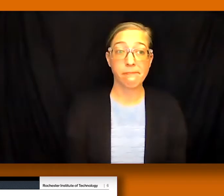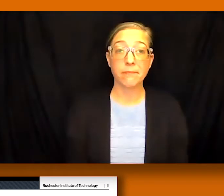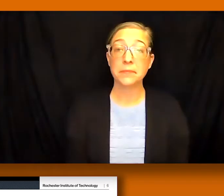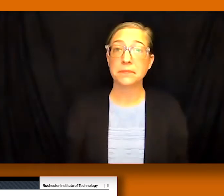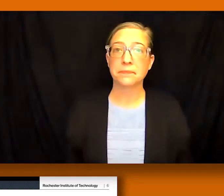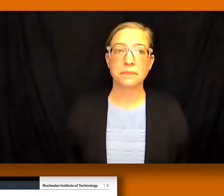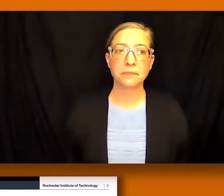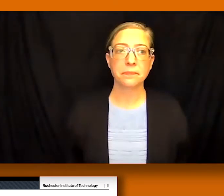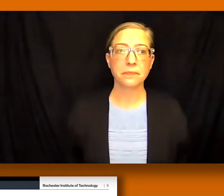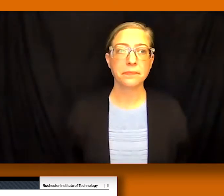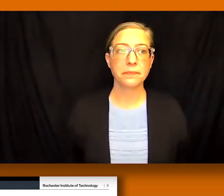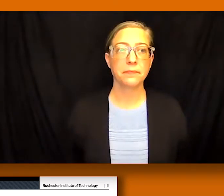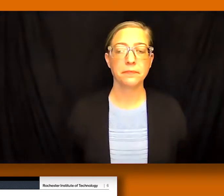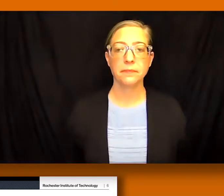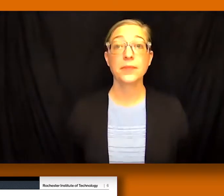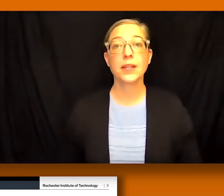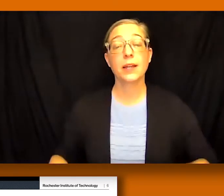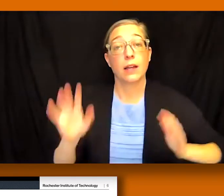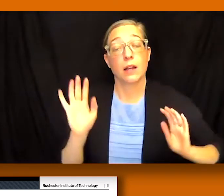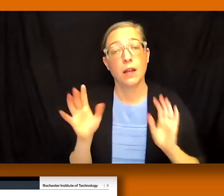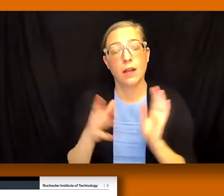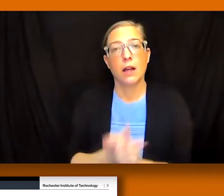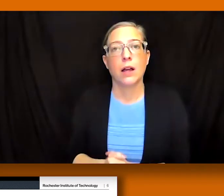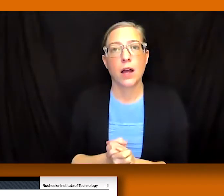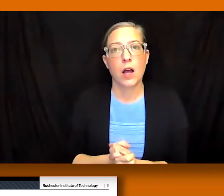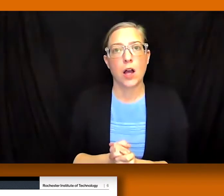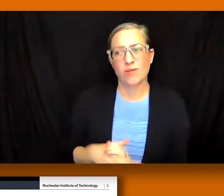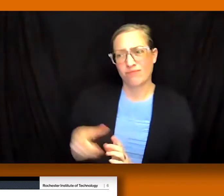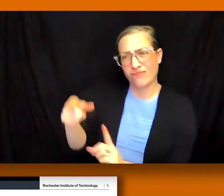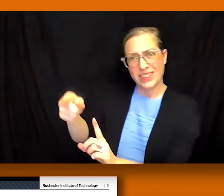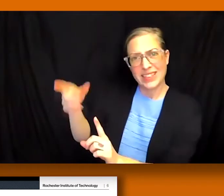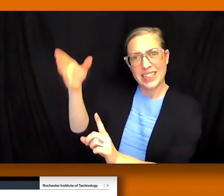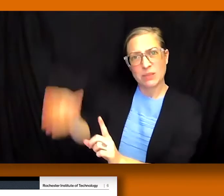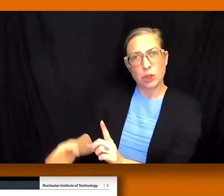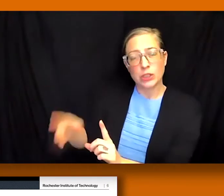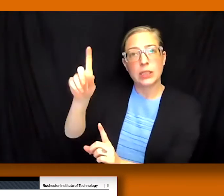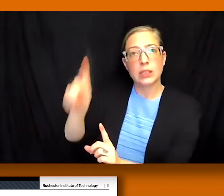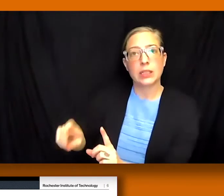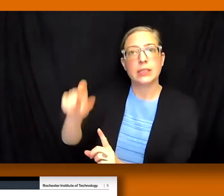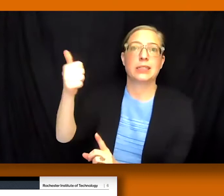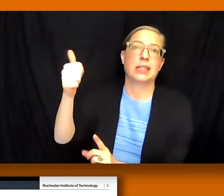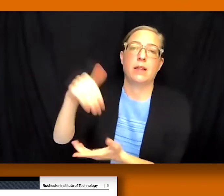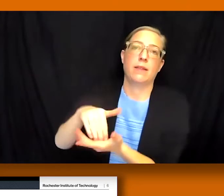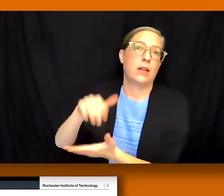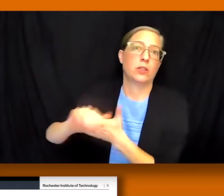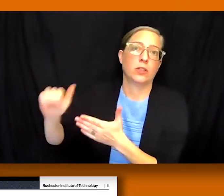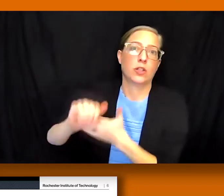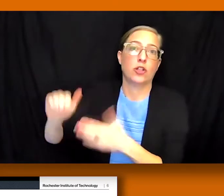Please don't just say, "So-and-so needs $10,000 on the project" or "They need 1.5 months effort